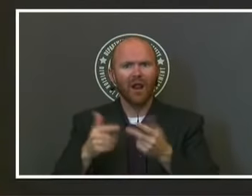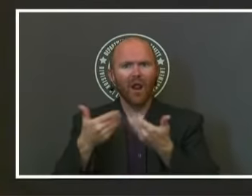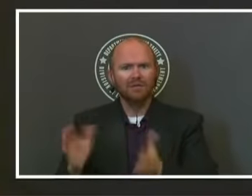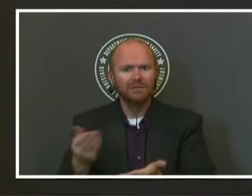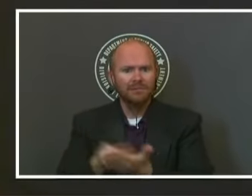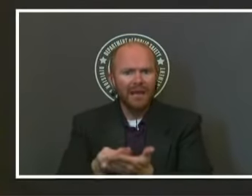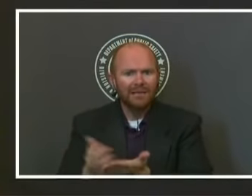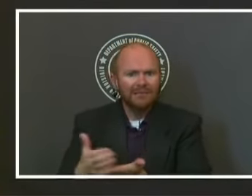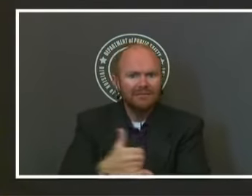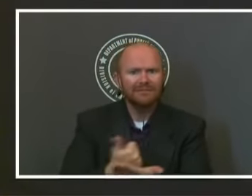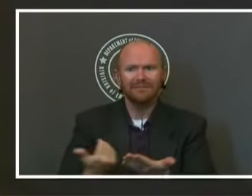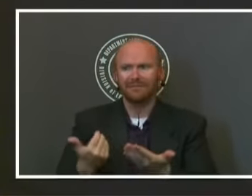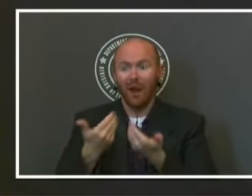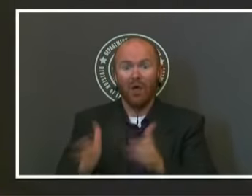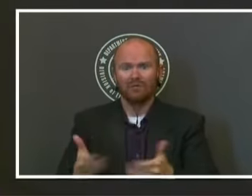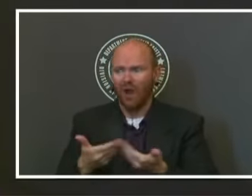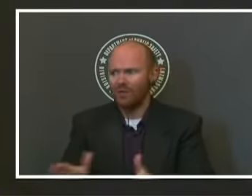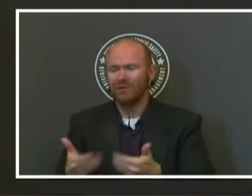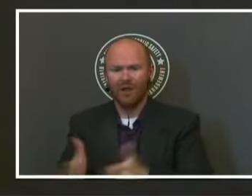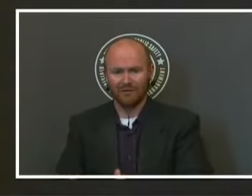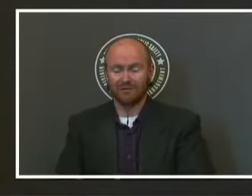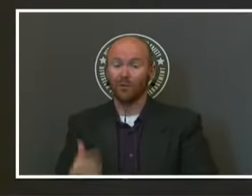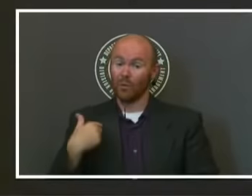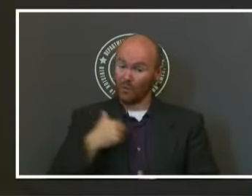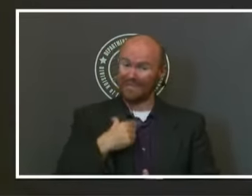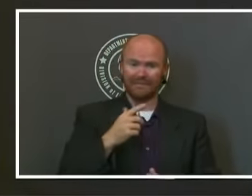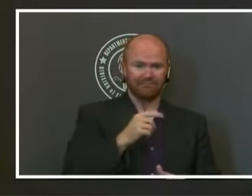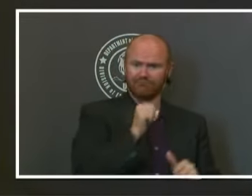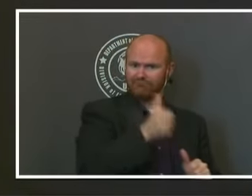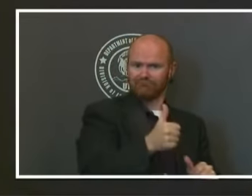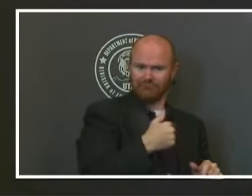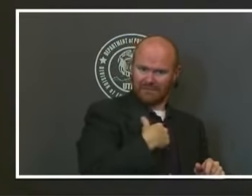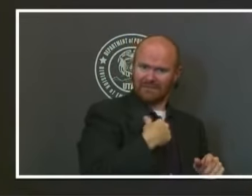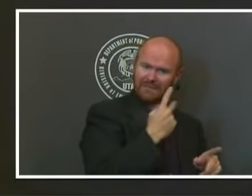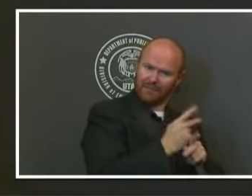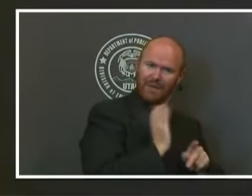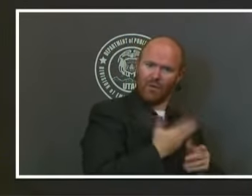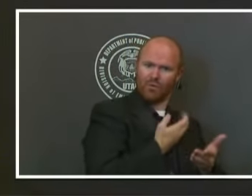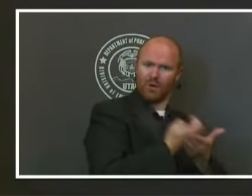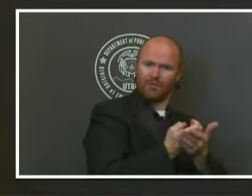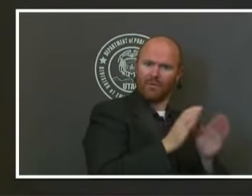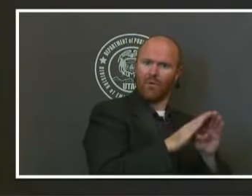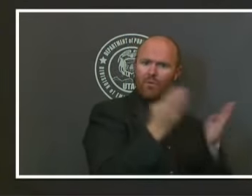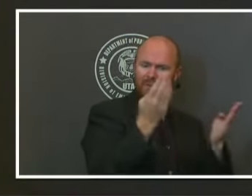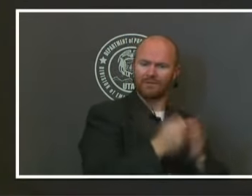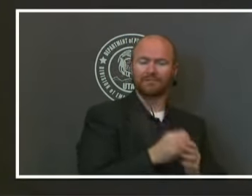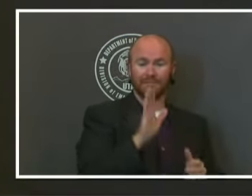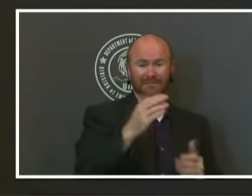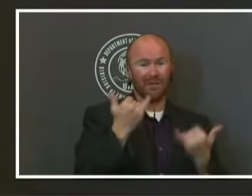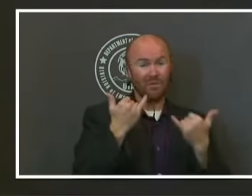good we've learned along the way or doing better where search now